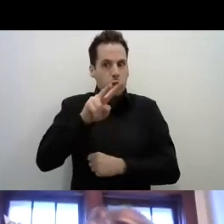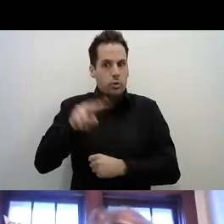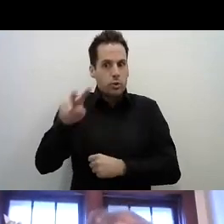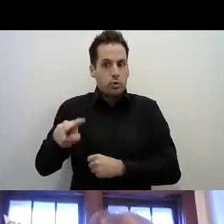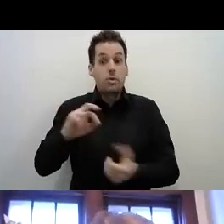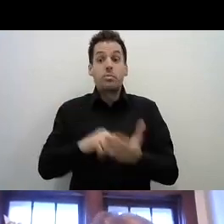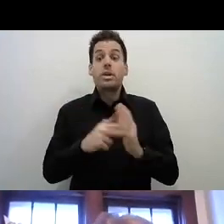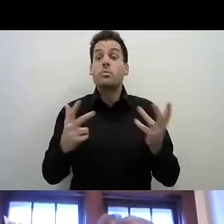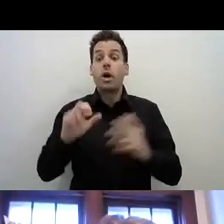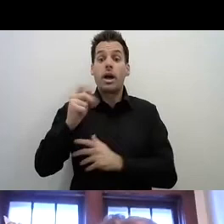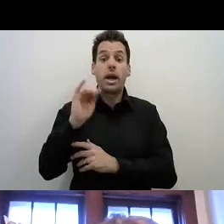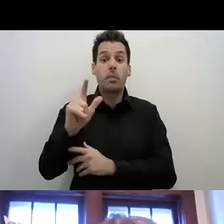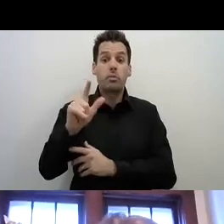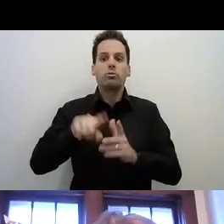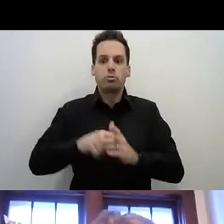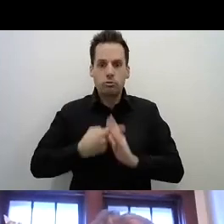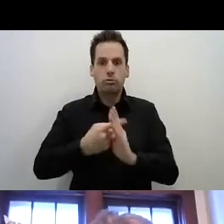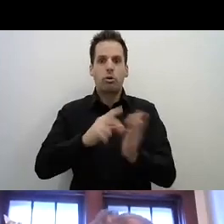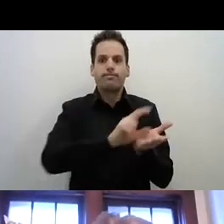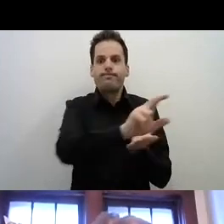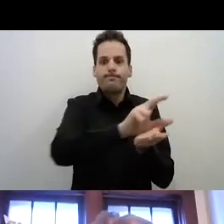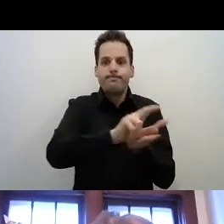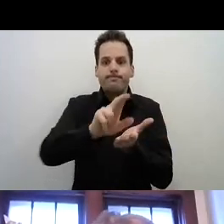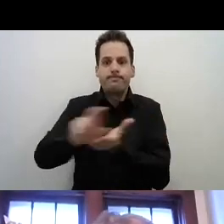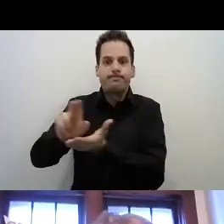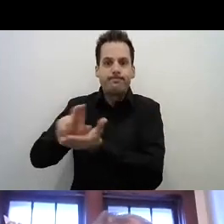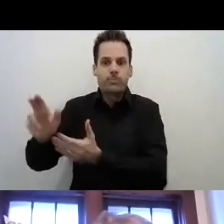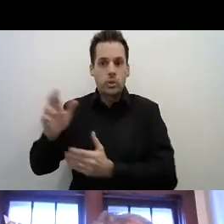in april which is the beginning of our fiscal year and we're working on that right now